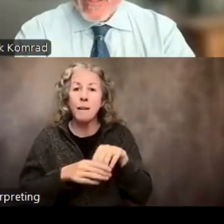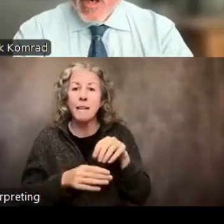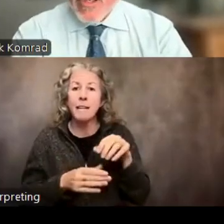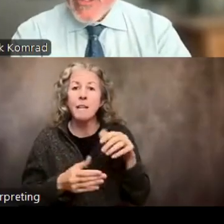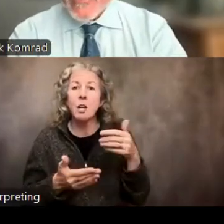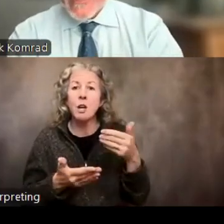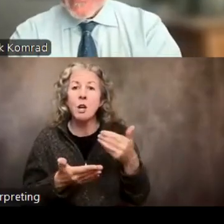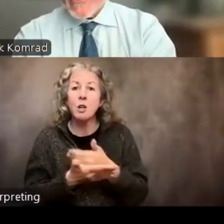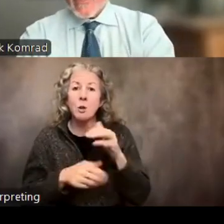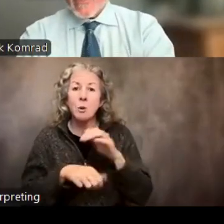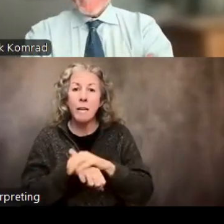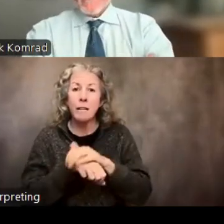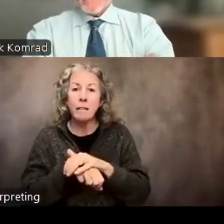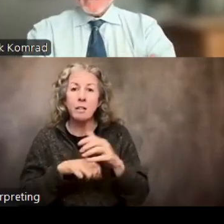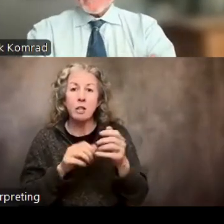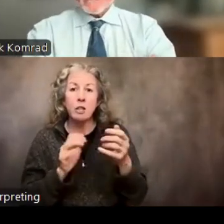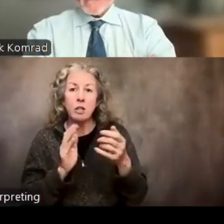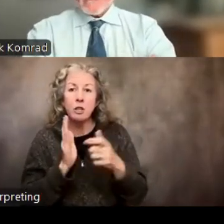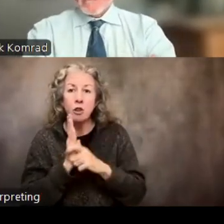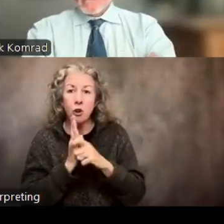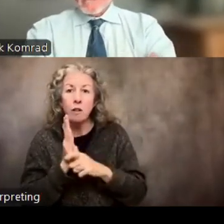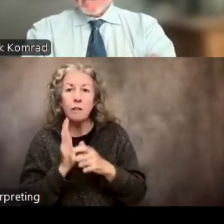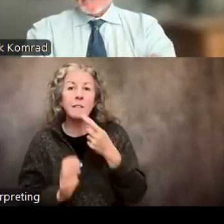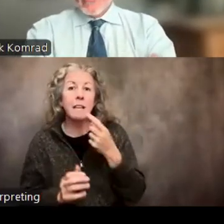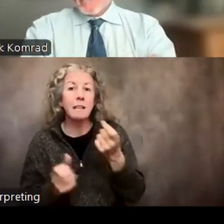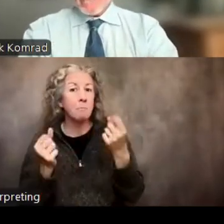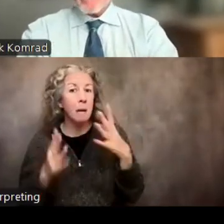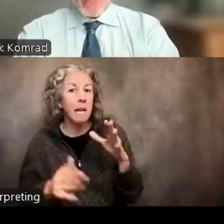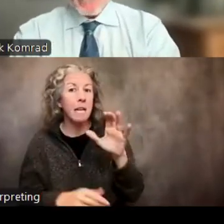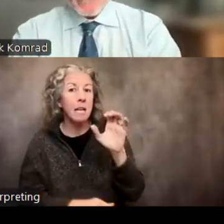large percentage of euthanasia is there. Don't get properly